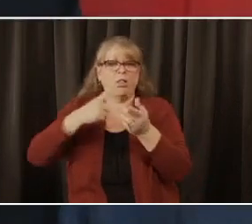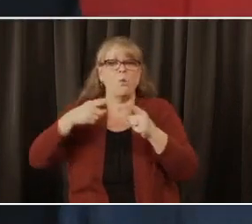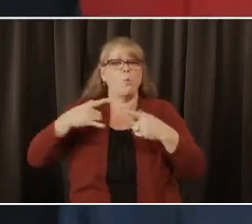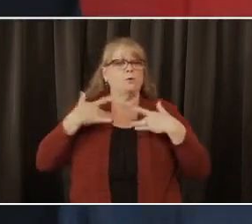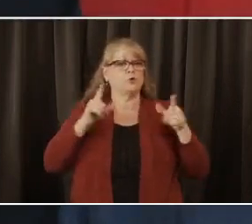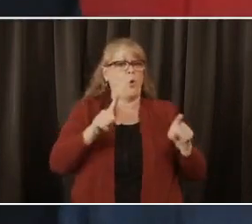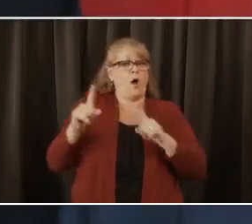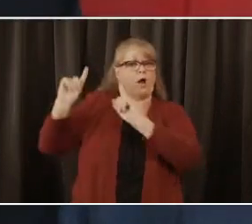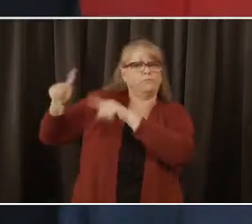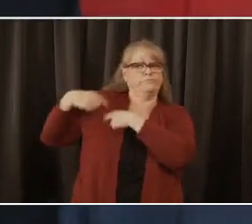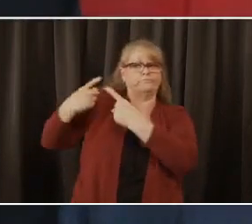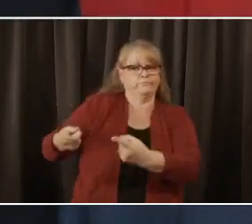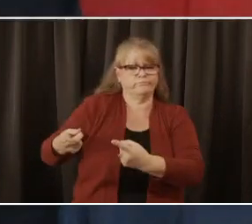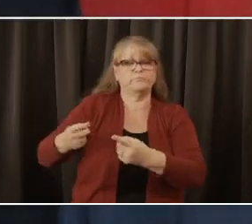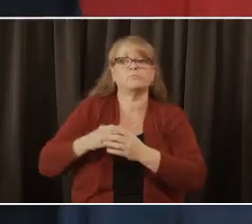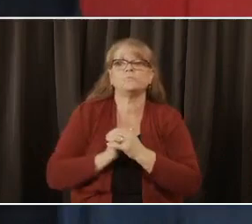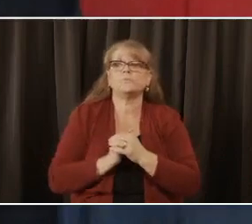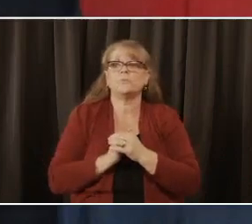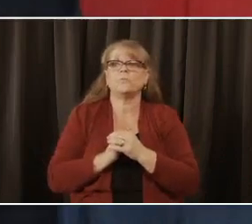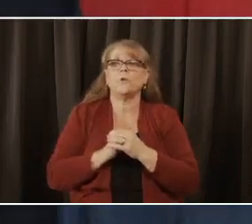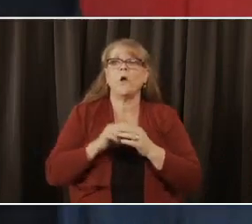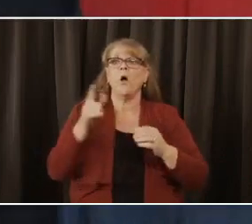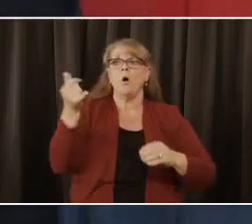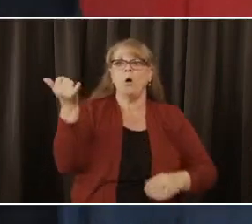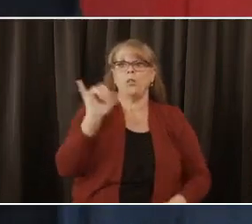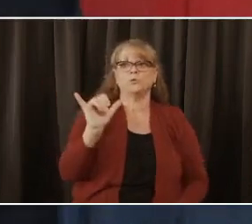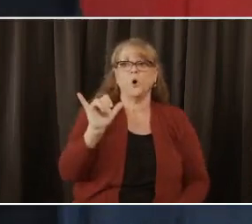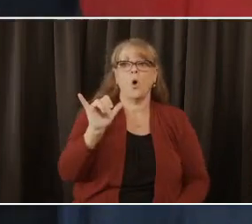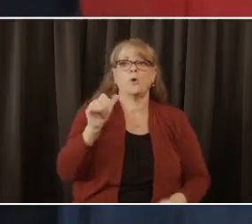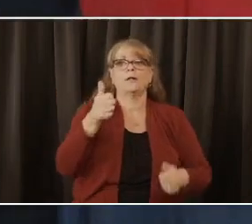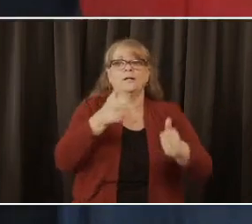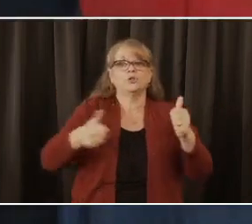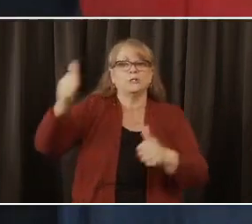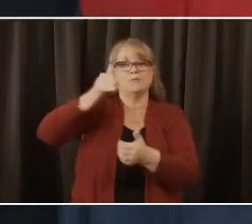And we also have Chief Medical Officer of Colorado Dr Eric France,